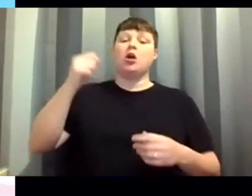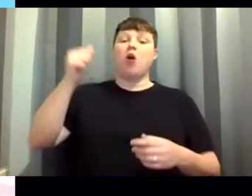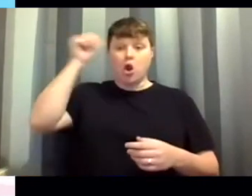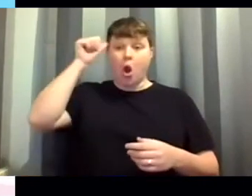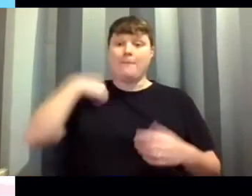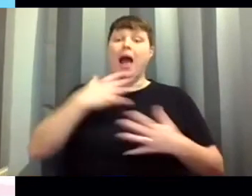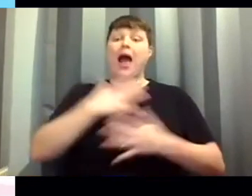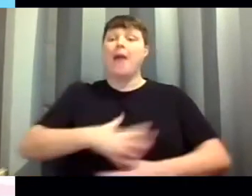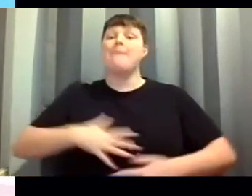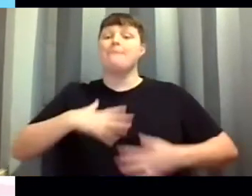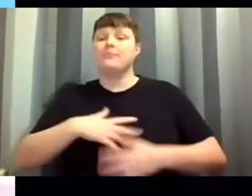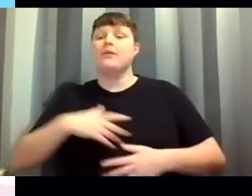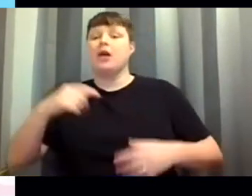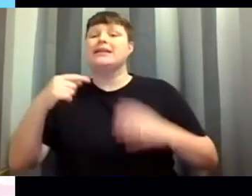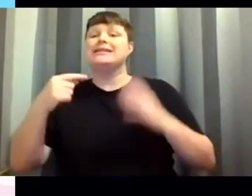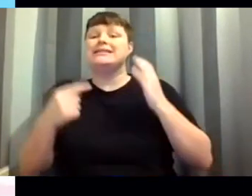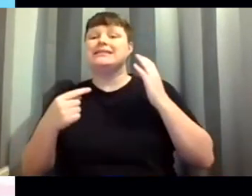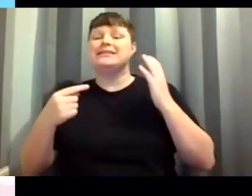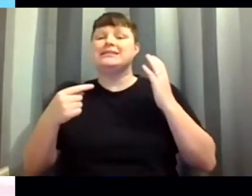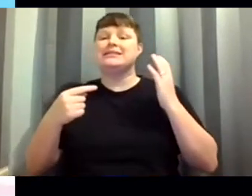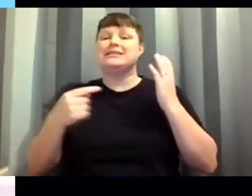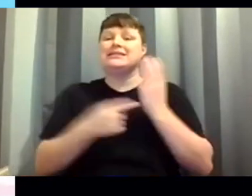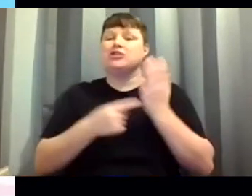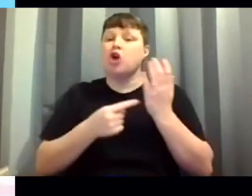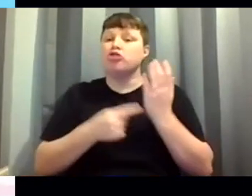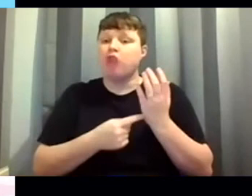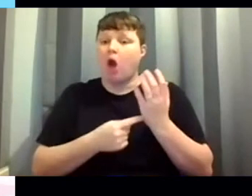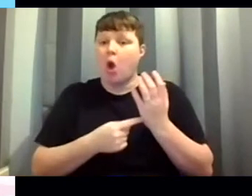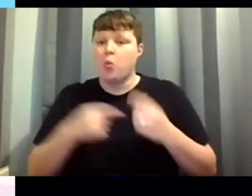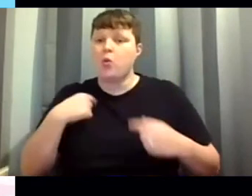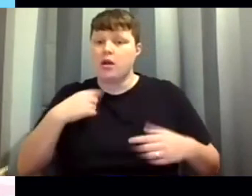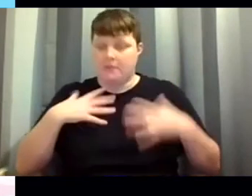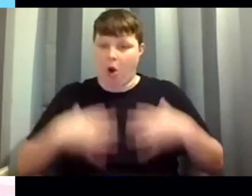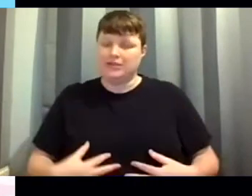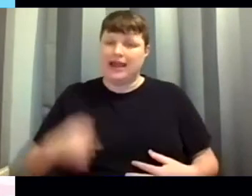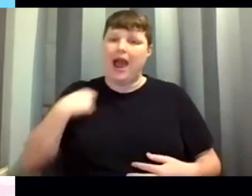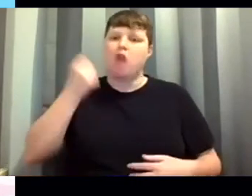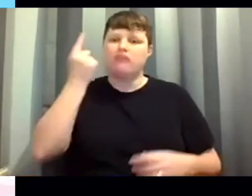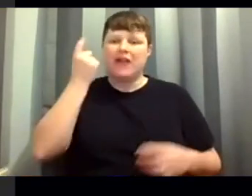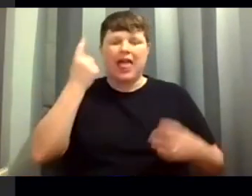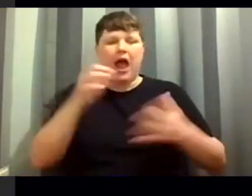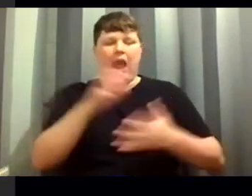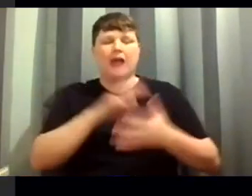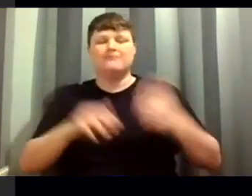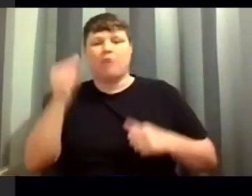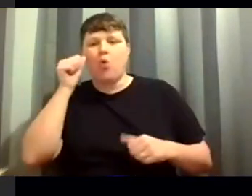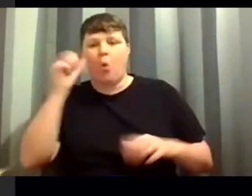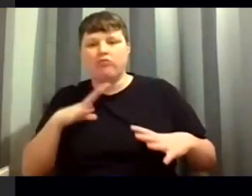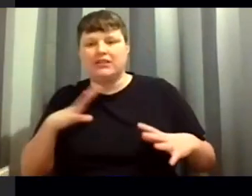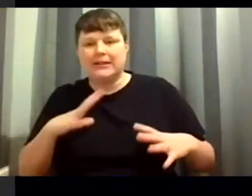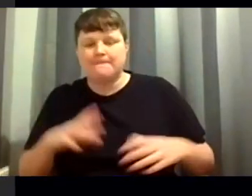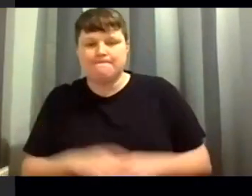good. Just amazing. So... yeah, it's a difficult one, that one. I really wanted this